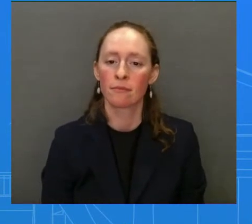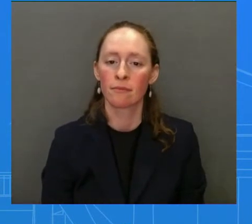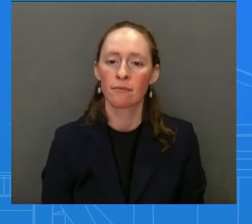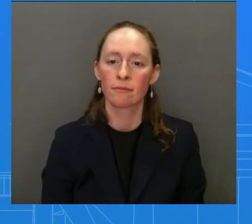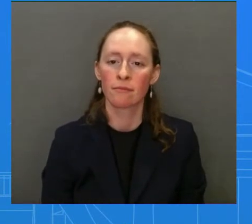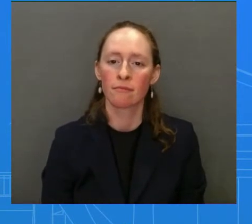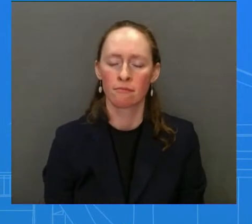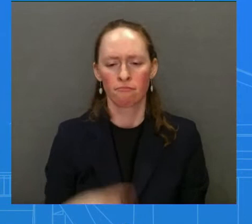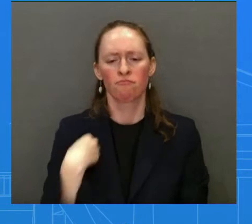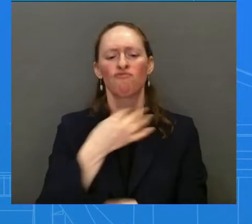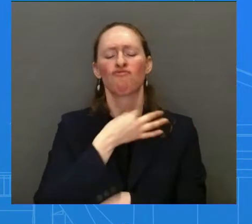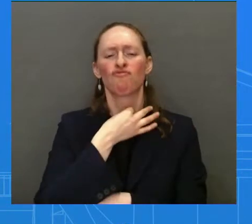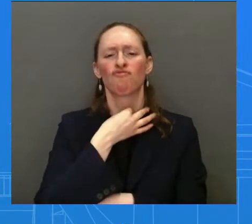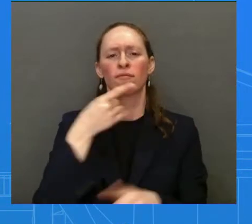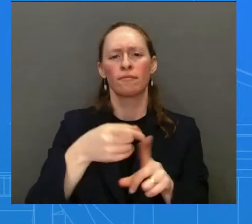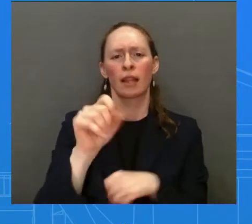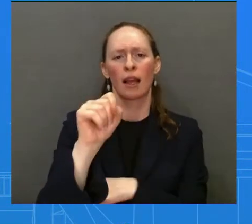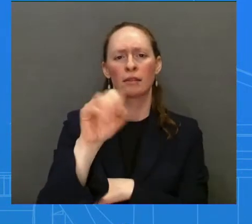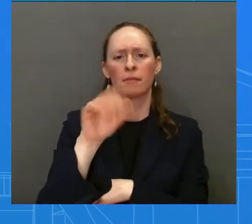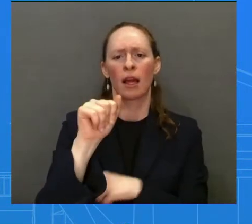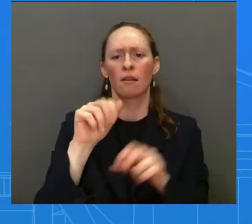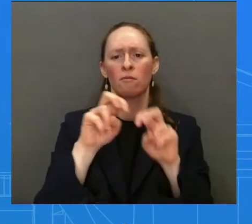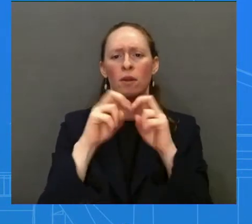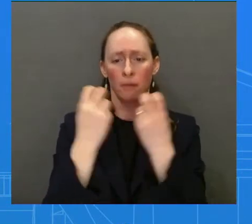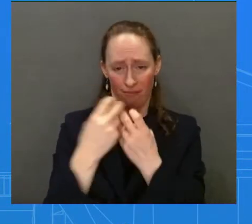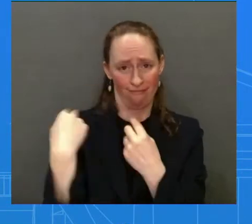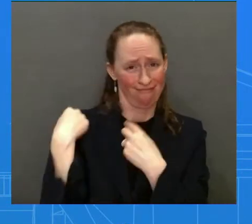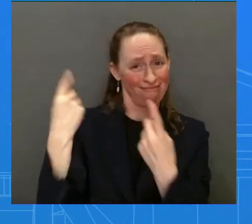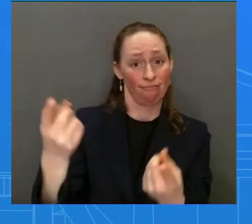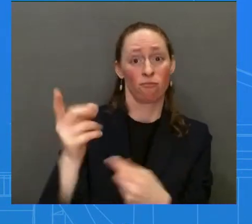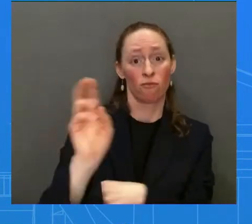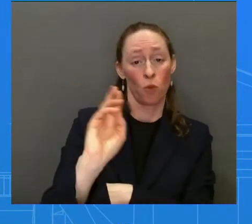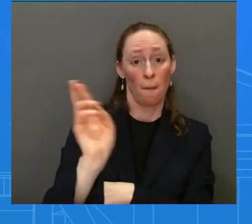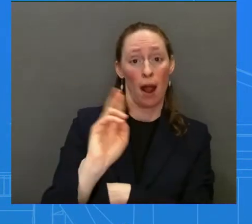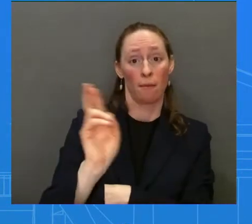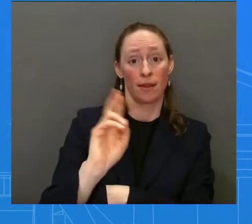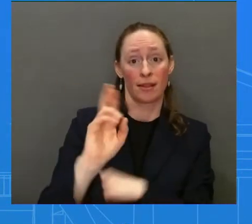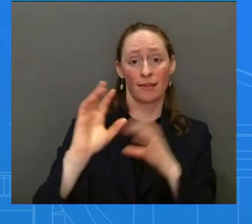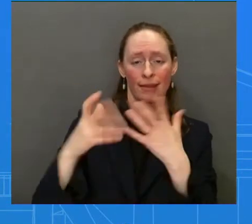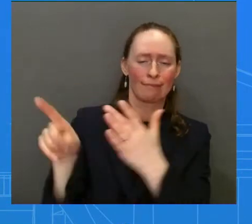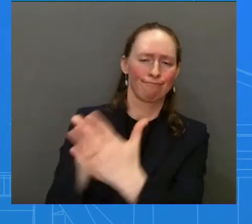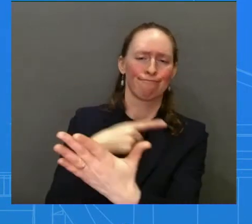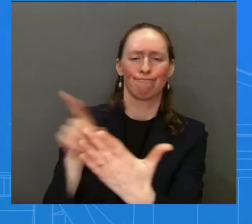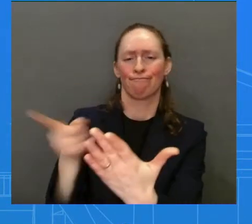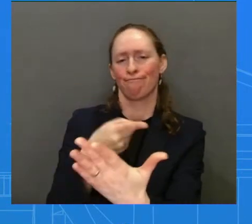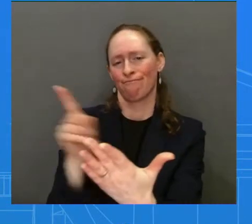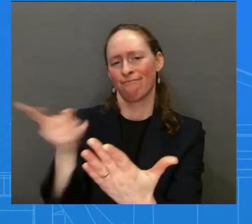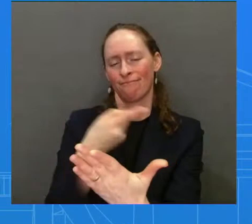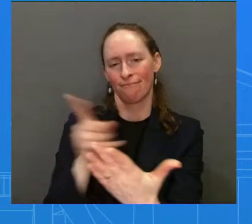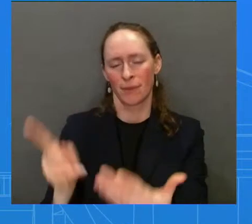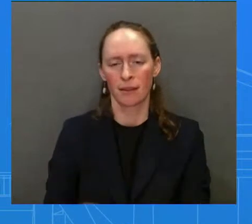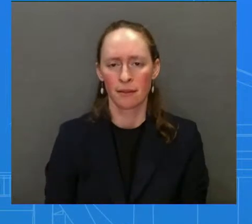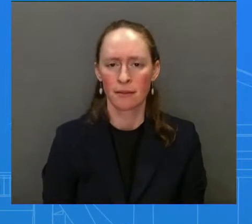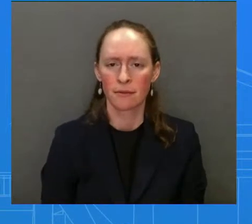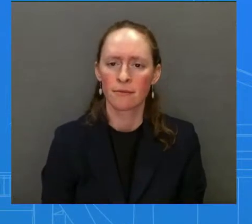that the administration, while they're -- while you guys are addressing all this fraud that we saw during the pandemic